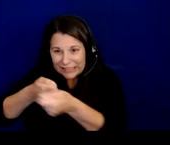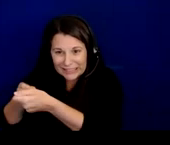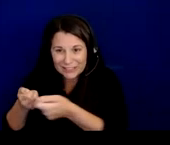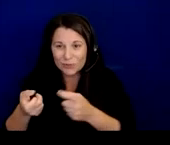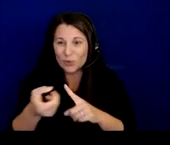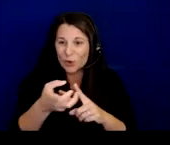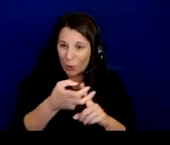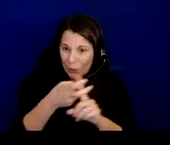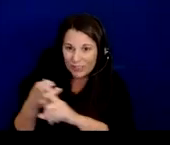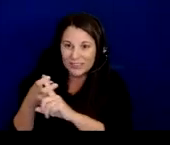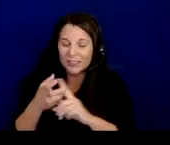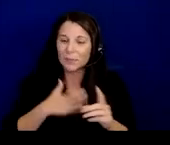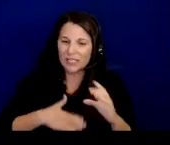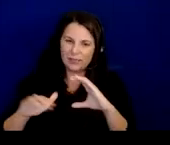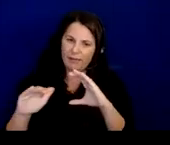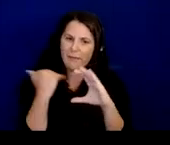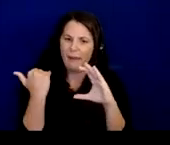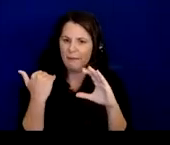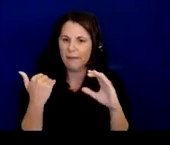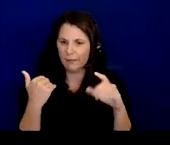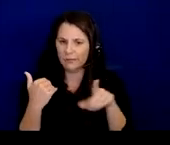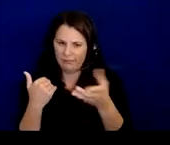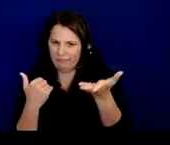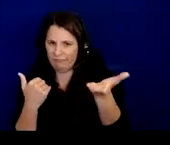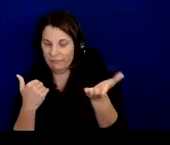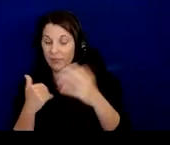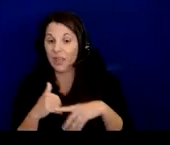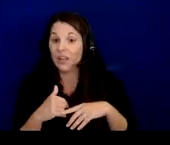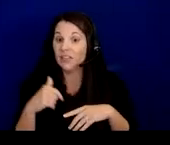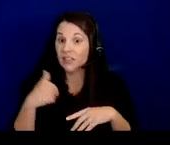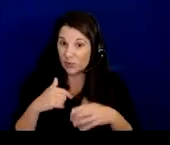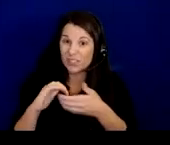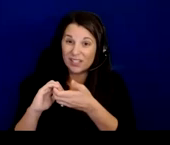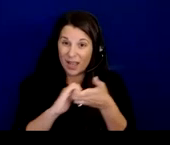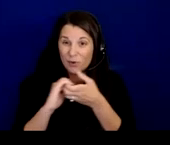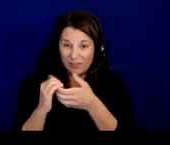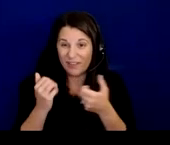This is a collaborative effort. I was asked if I was interested in doing something like this, and I will say